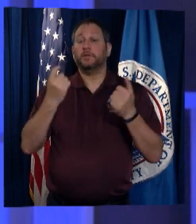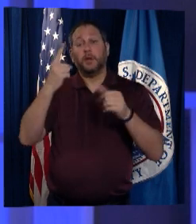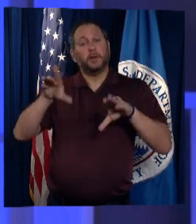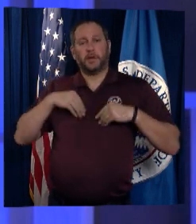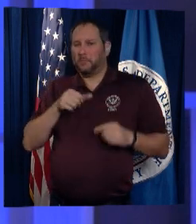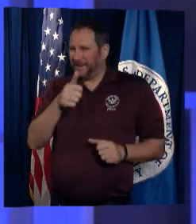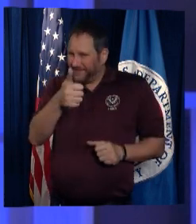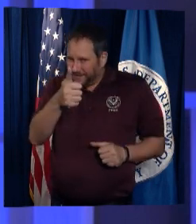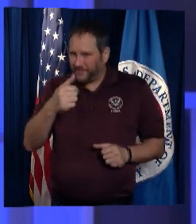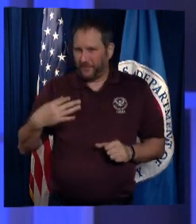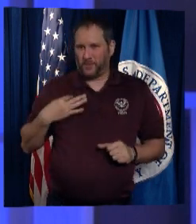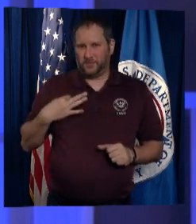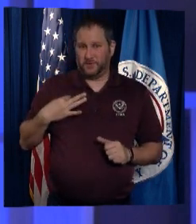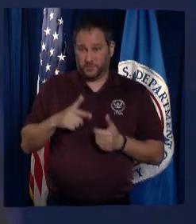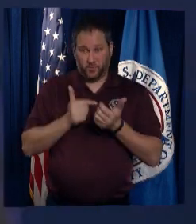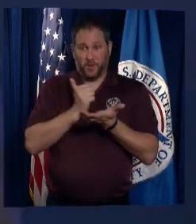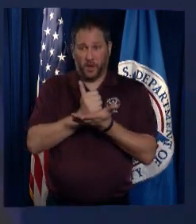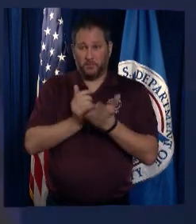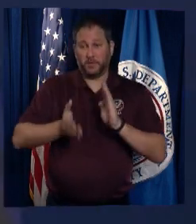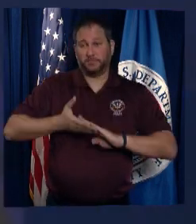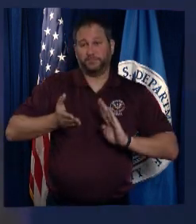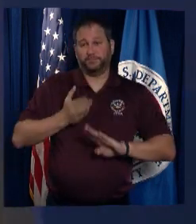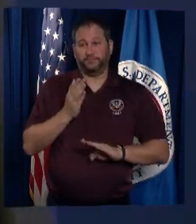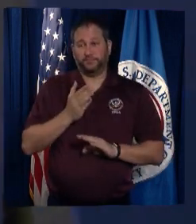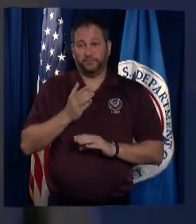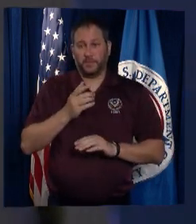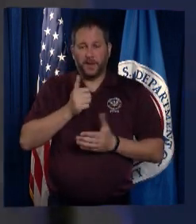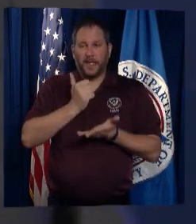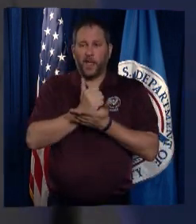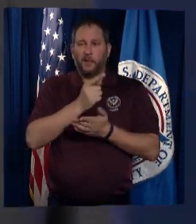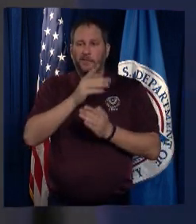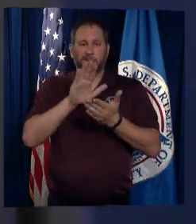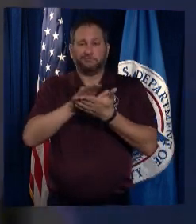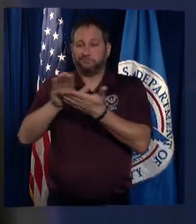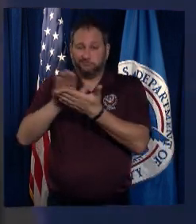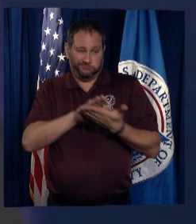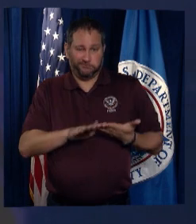10 million dollars. After Hurricane Irma, a colleague of mine had a chainsaw